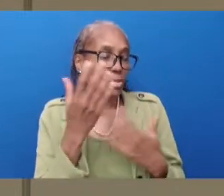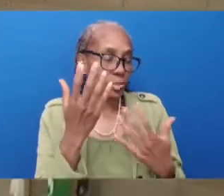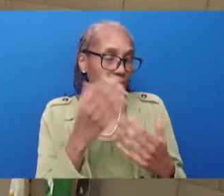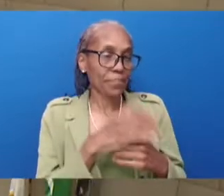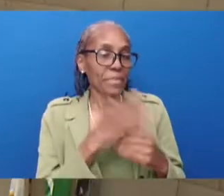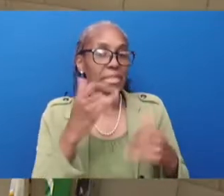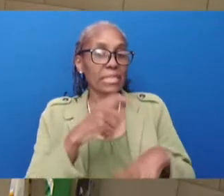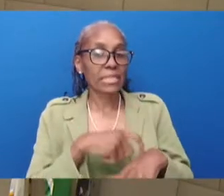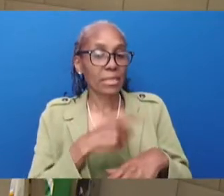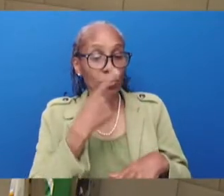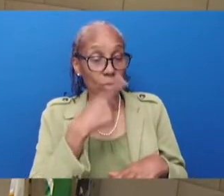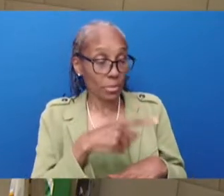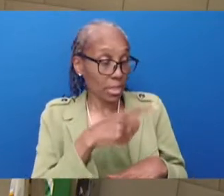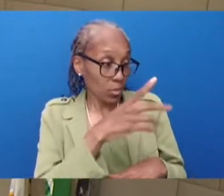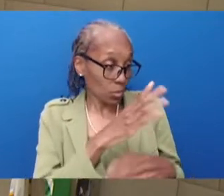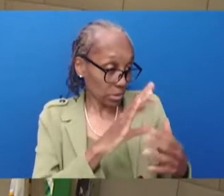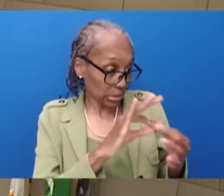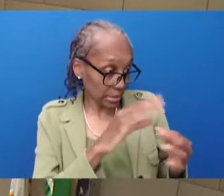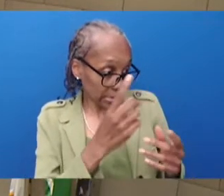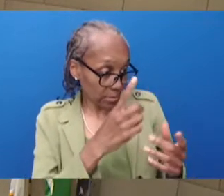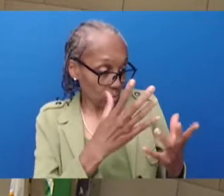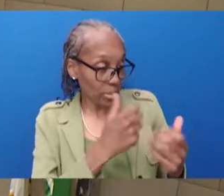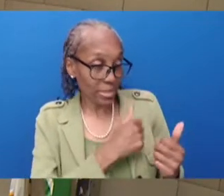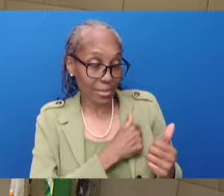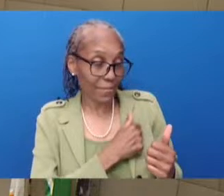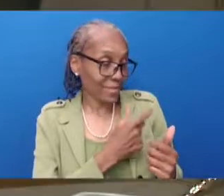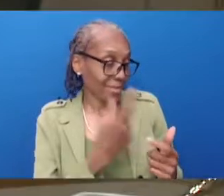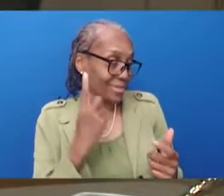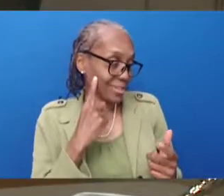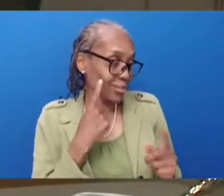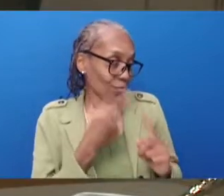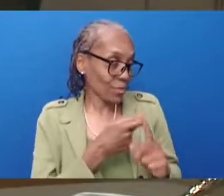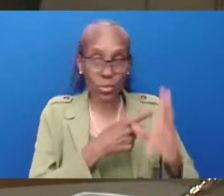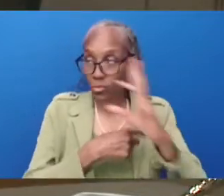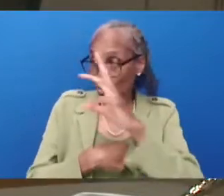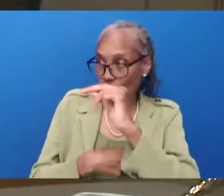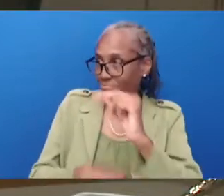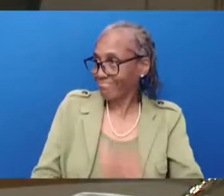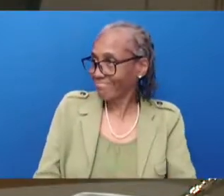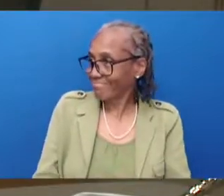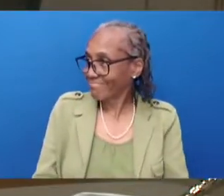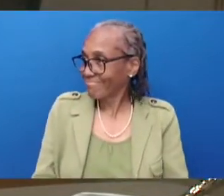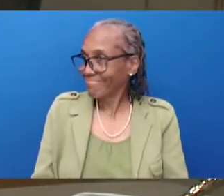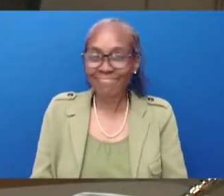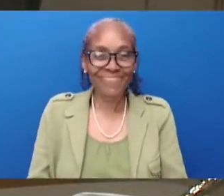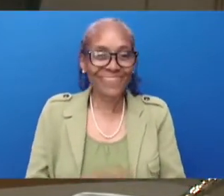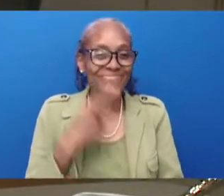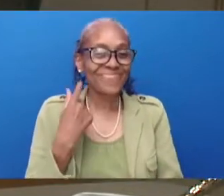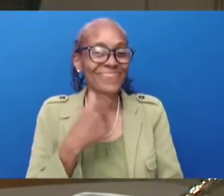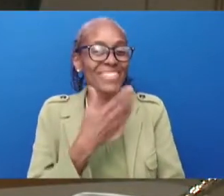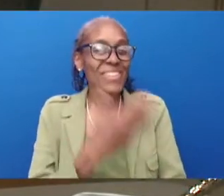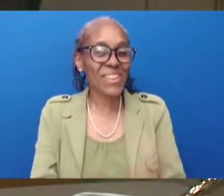AND EXPERTISE. SO AT THIS TIME, IF YOU WOULD